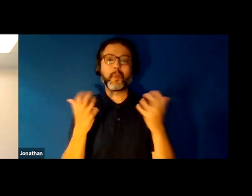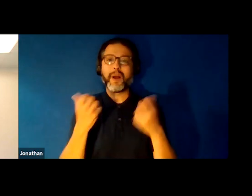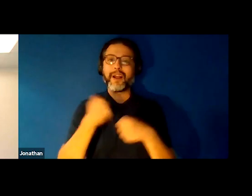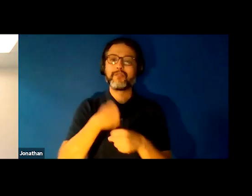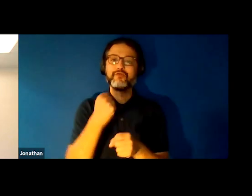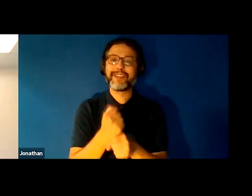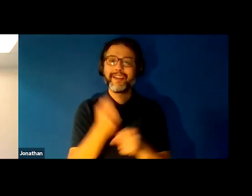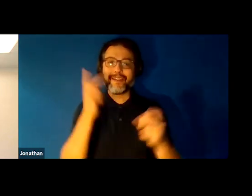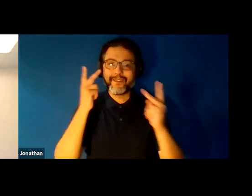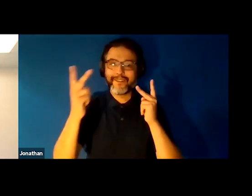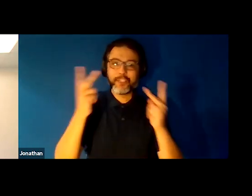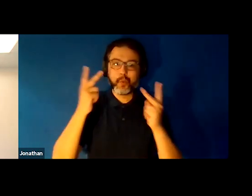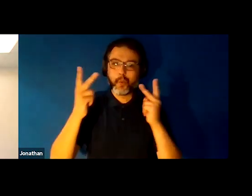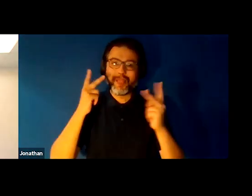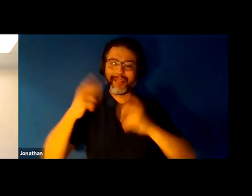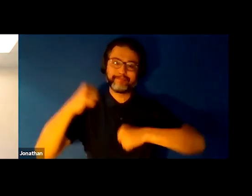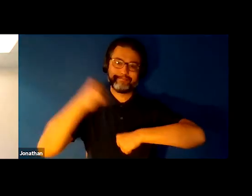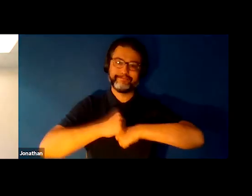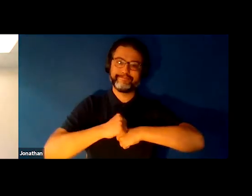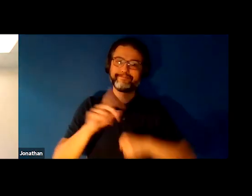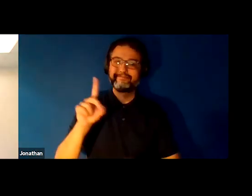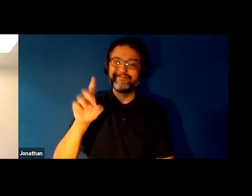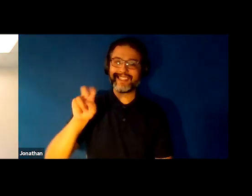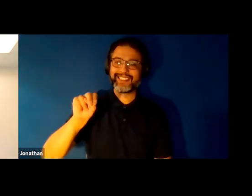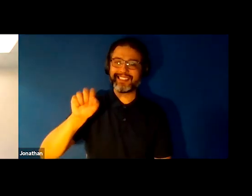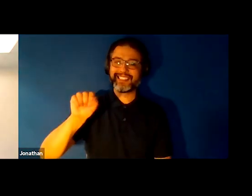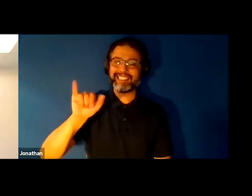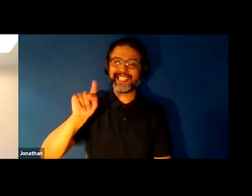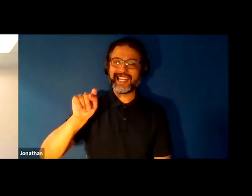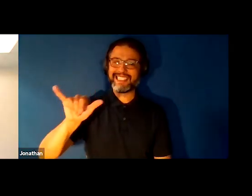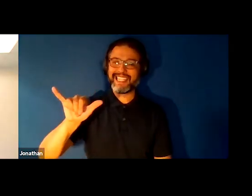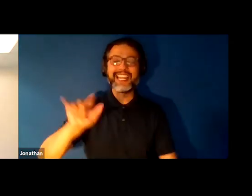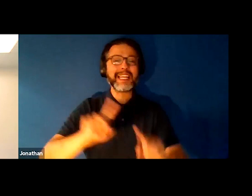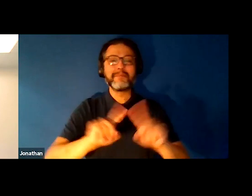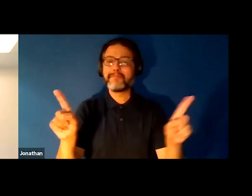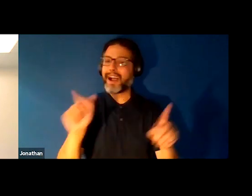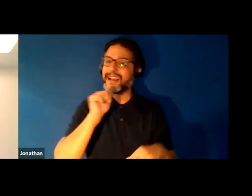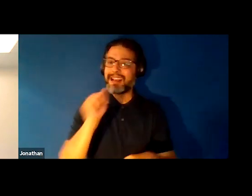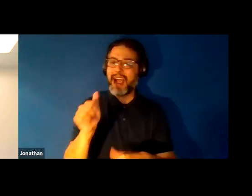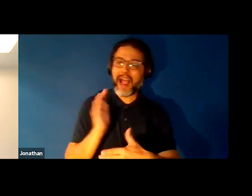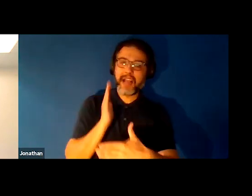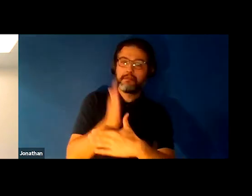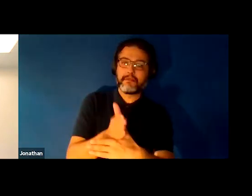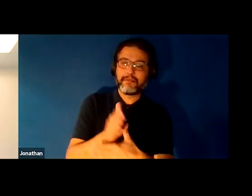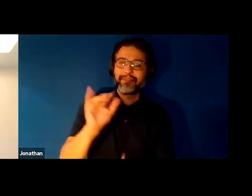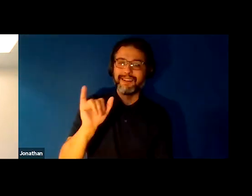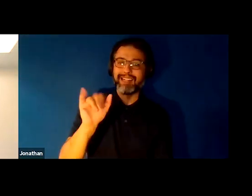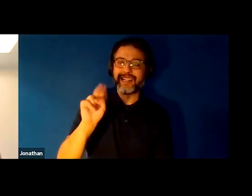visual density, but not interruption.